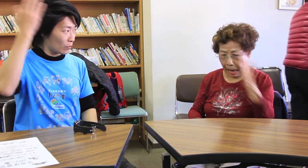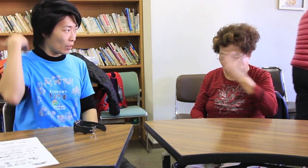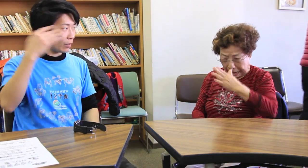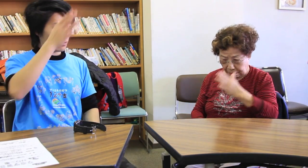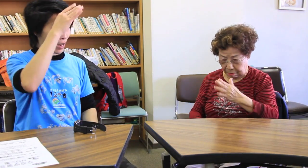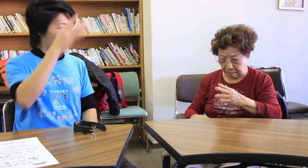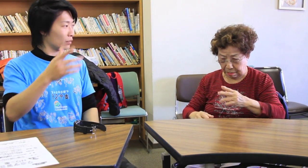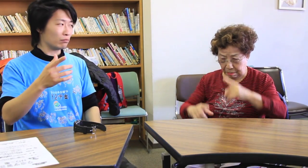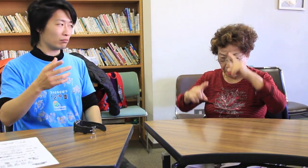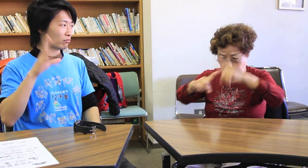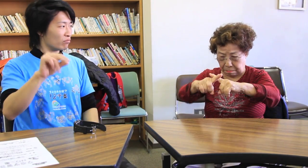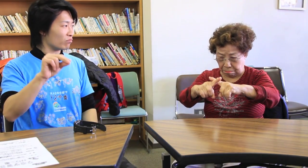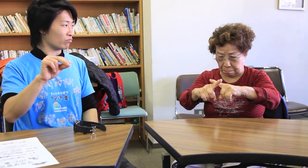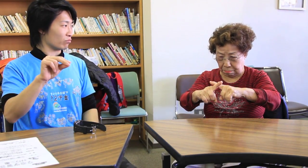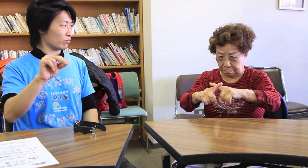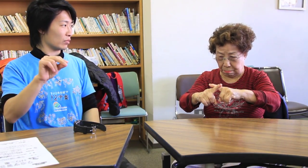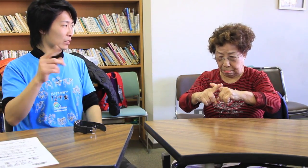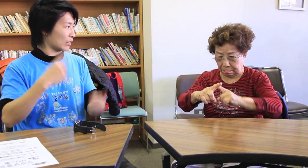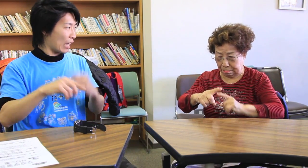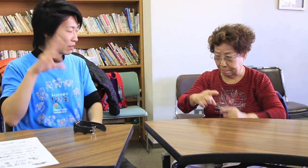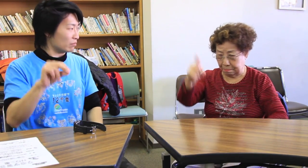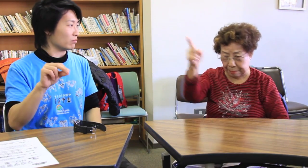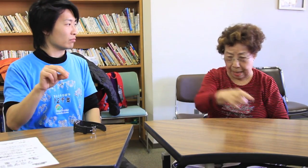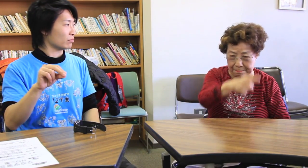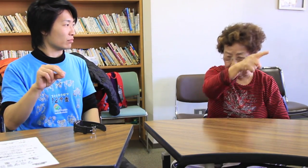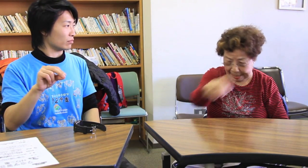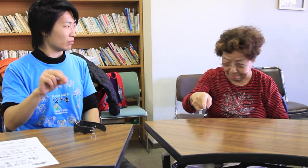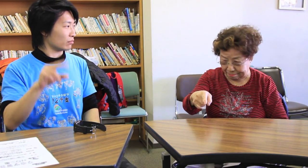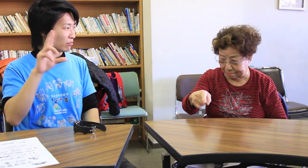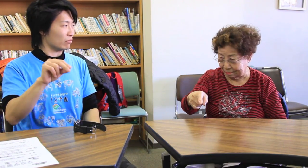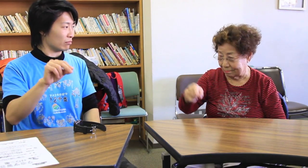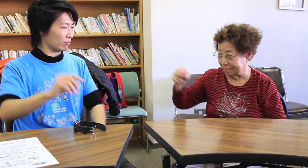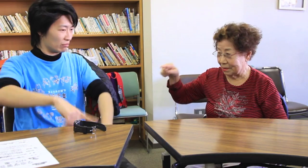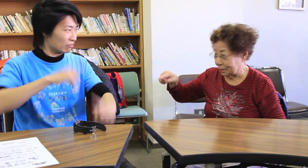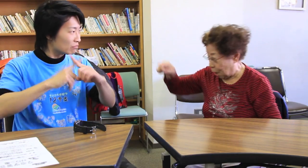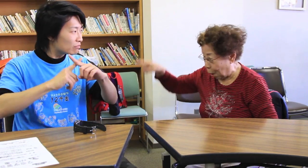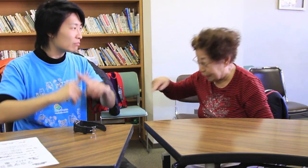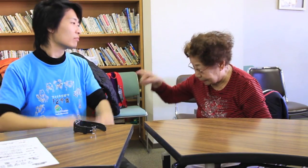Today, parents sign with their children. But in my youth, my father did not allow us to use Sign language.